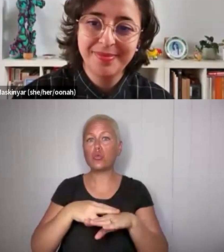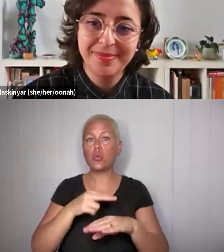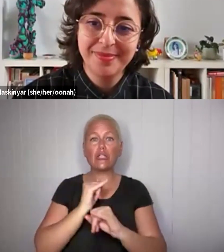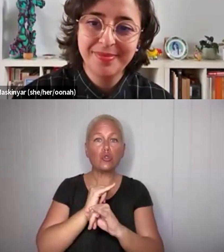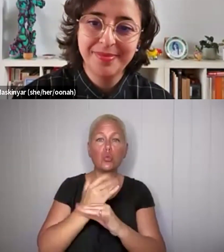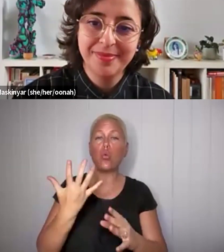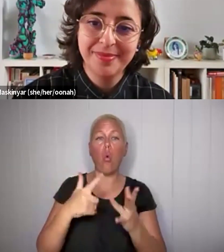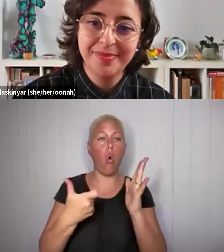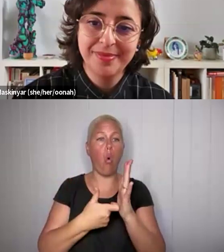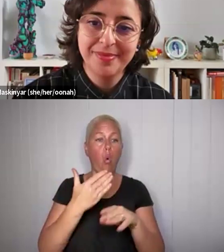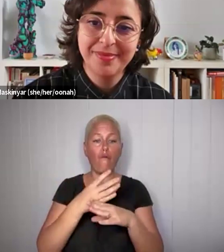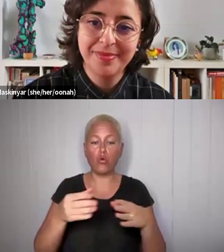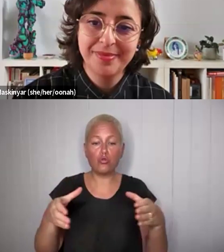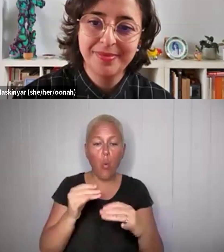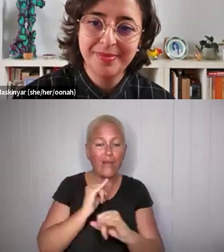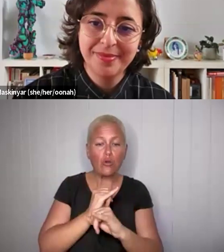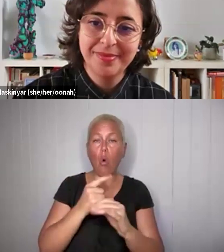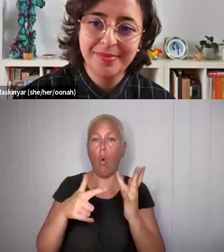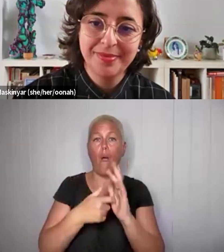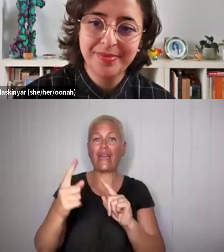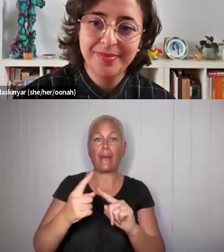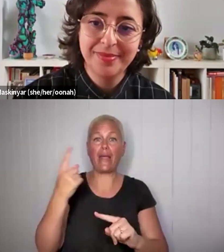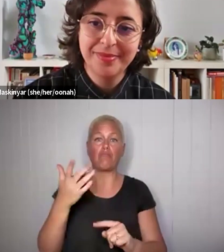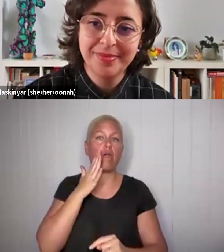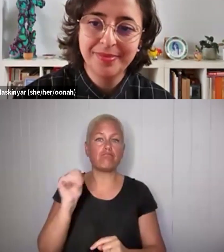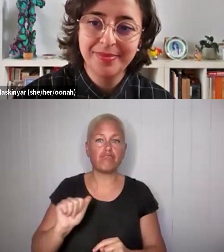working for an international institution or a small institution or independent. What matters